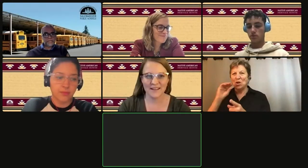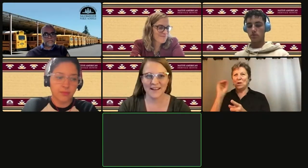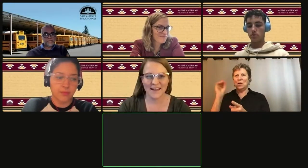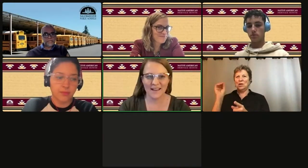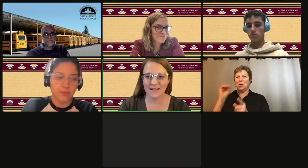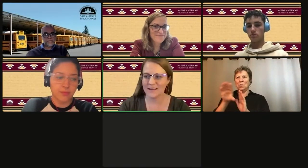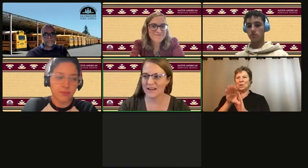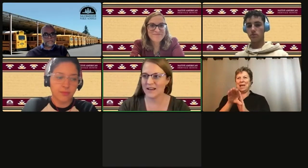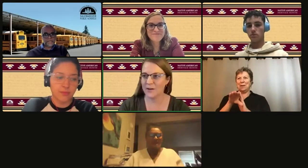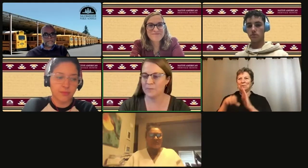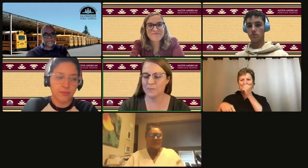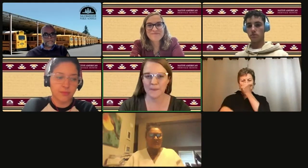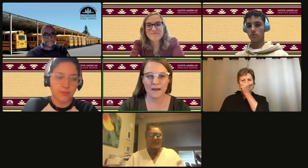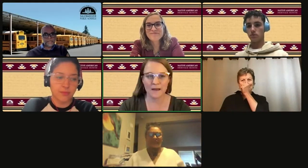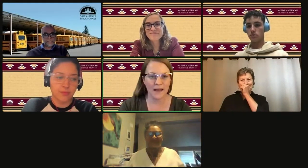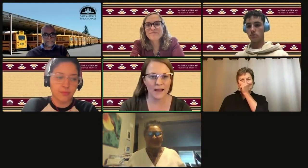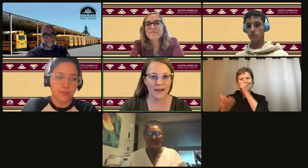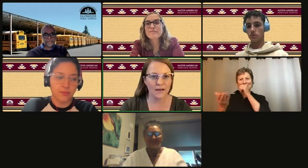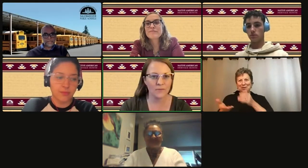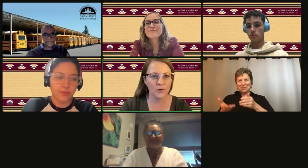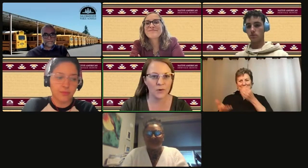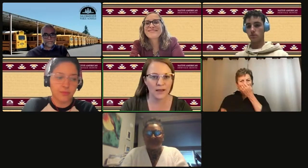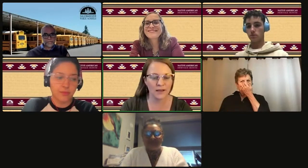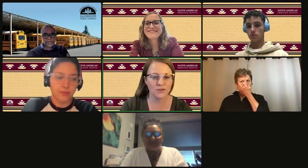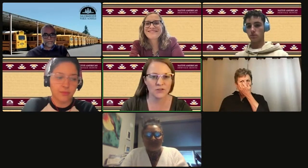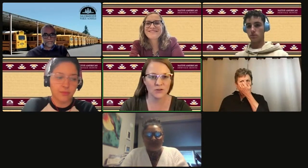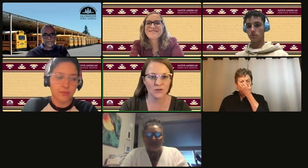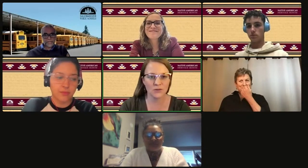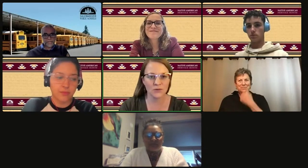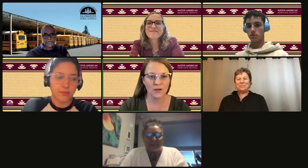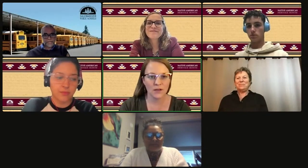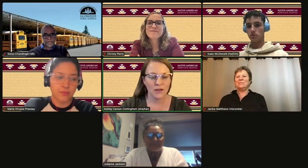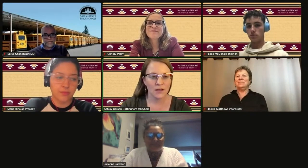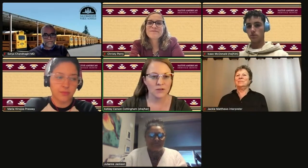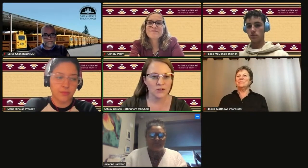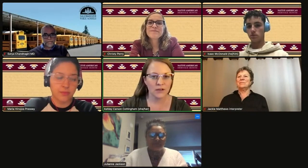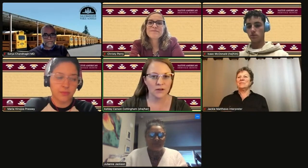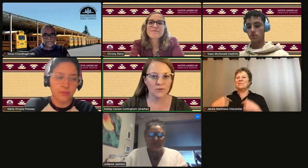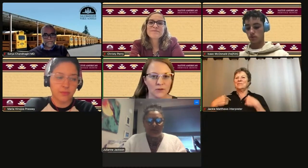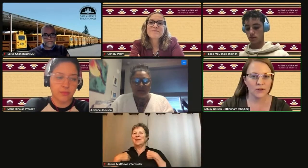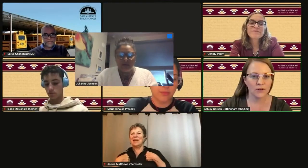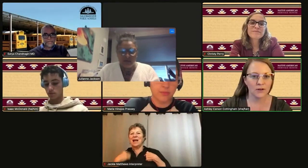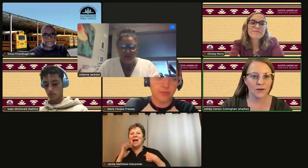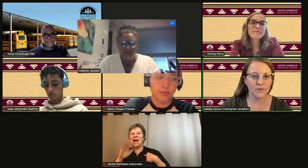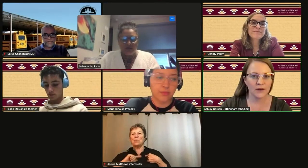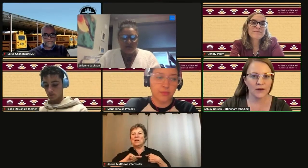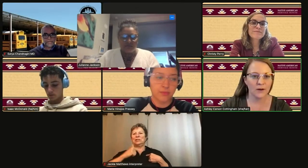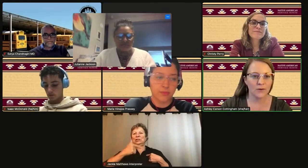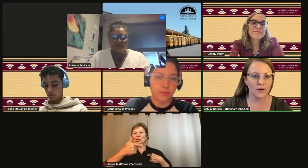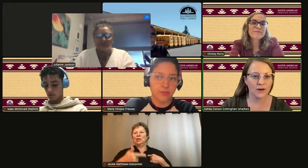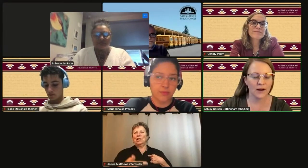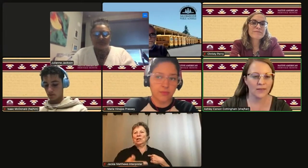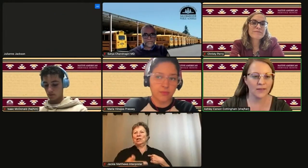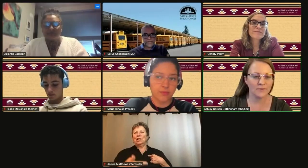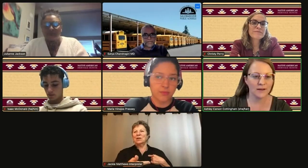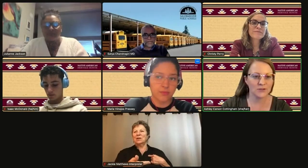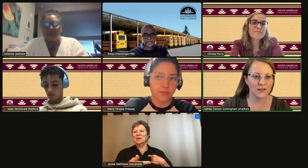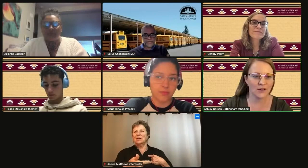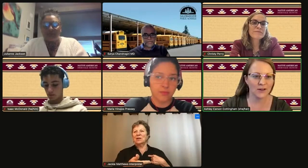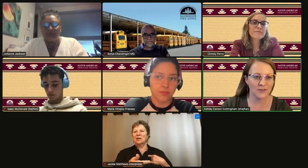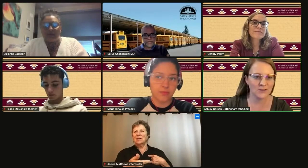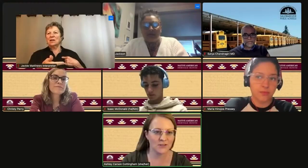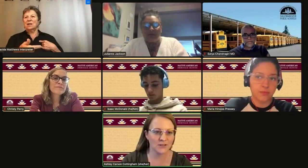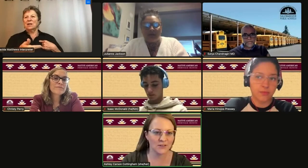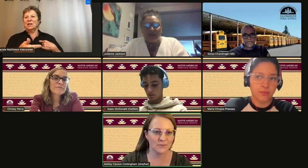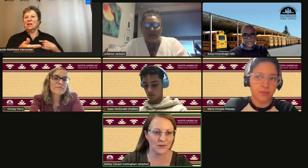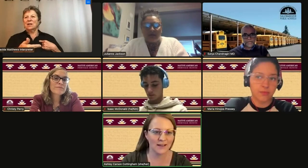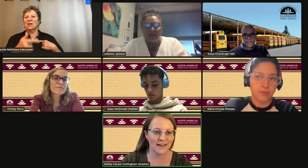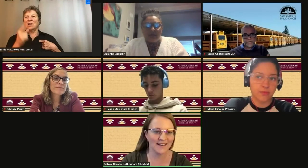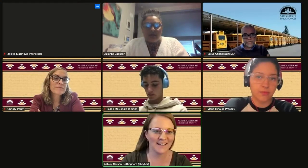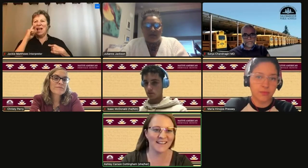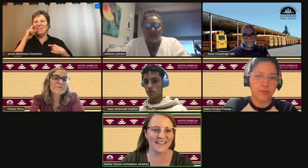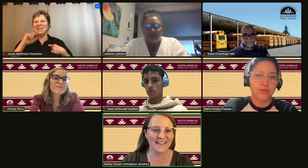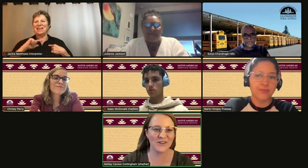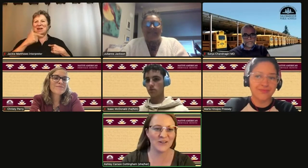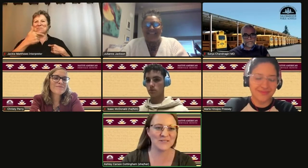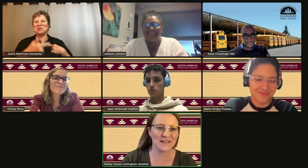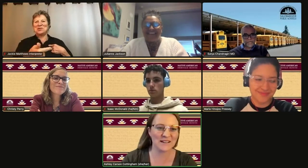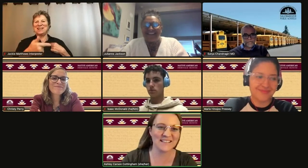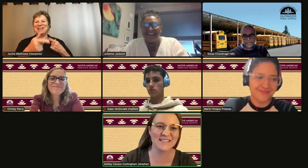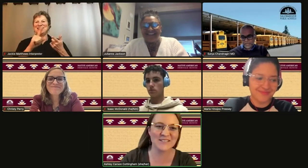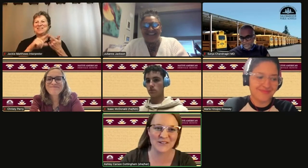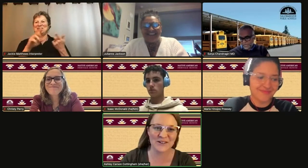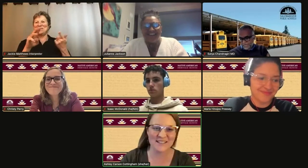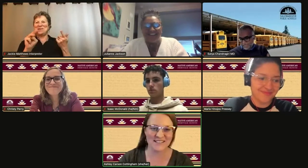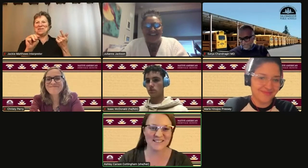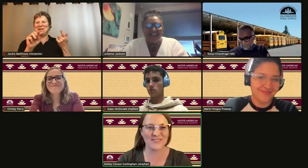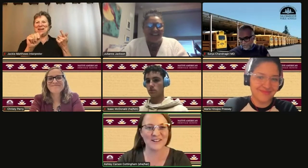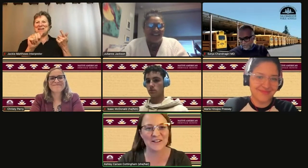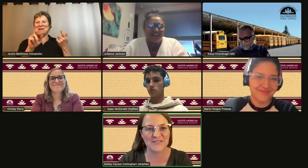I CAN I GO?